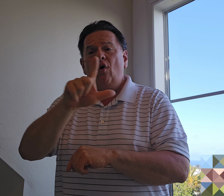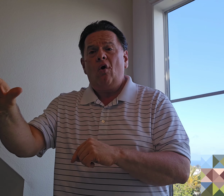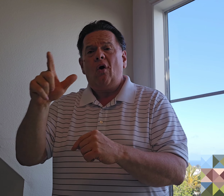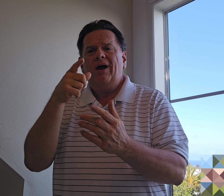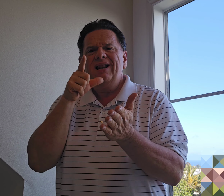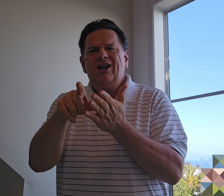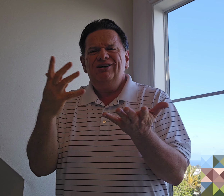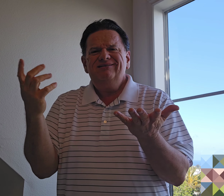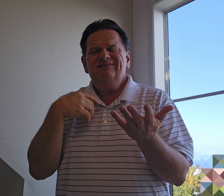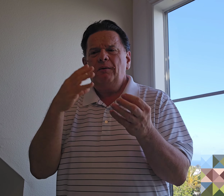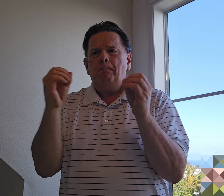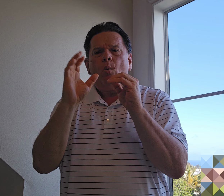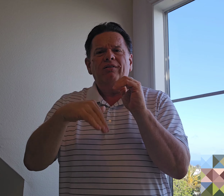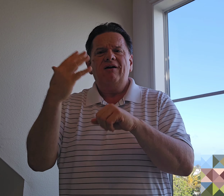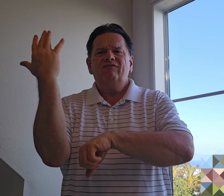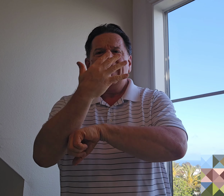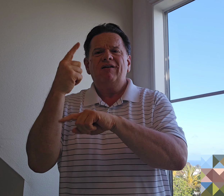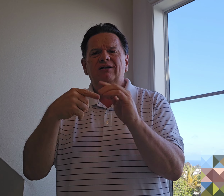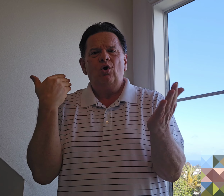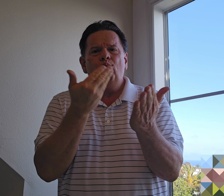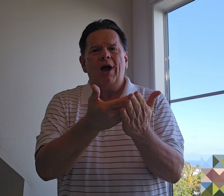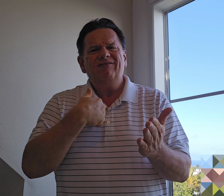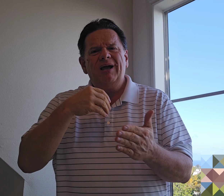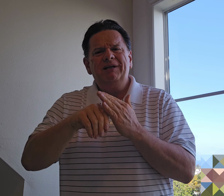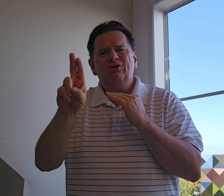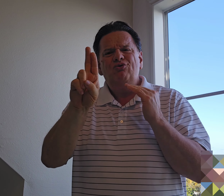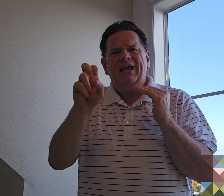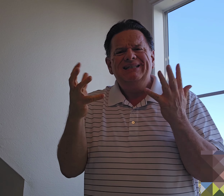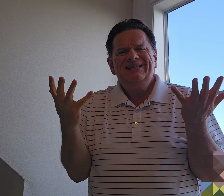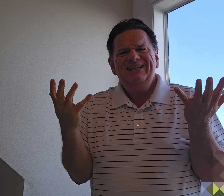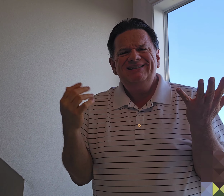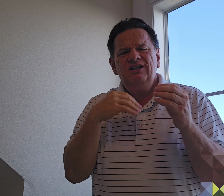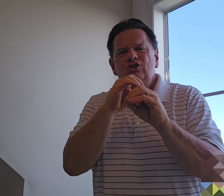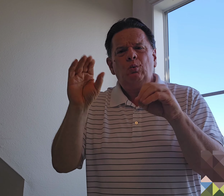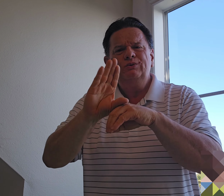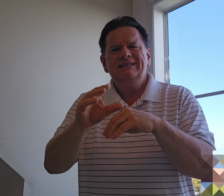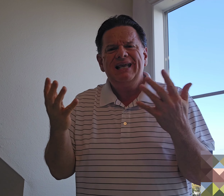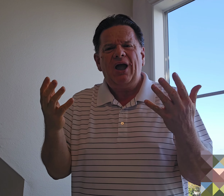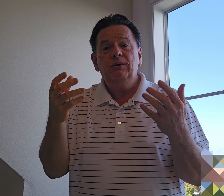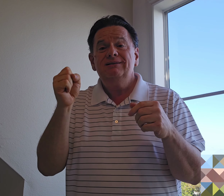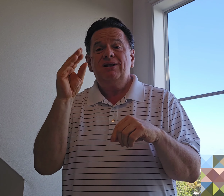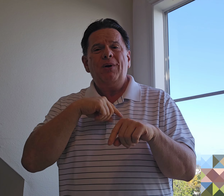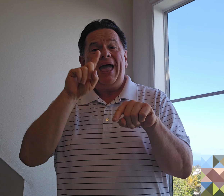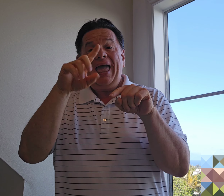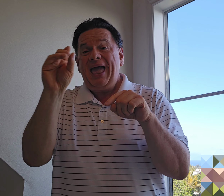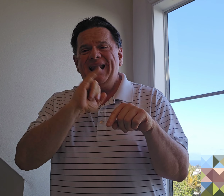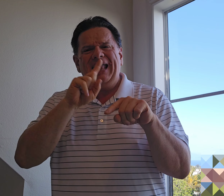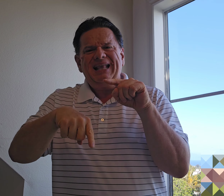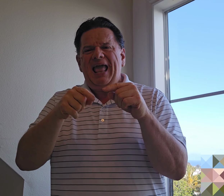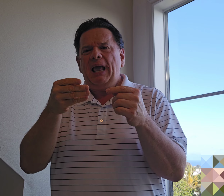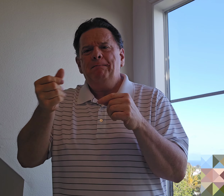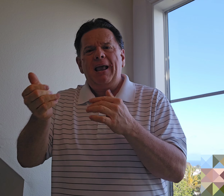so the discounts were no longer valid. Unable to pay through IBAN, the fines began increasing.